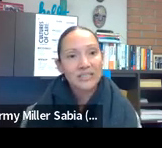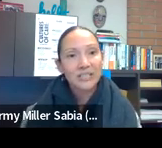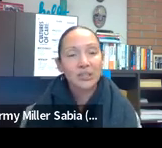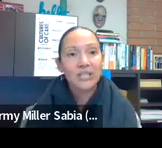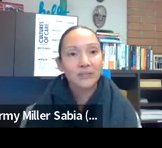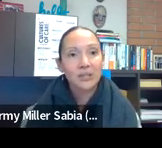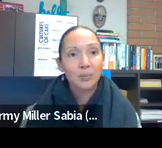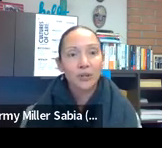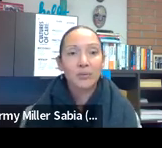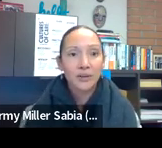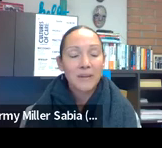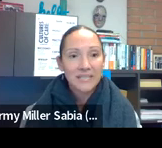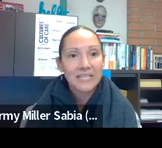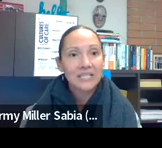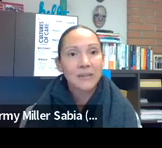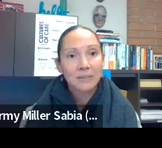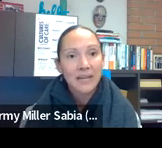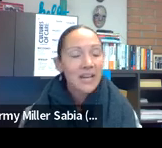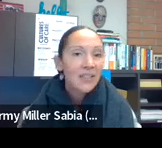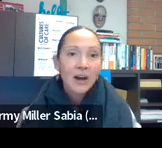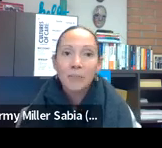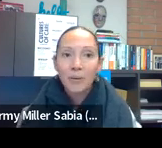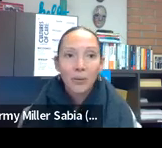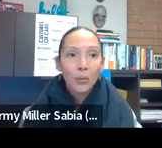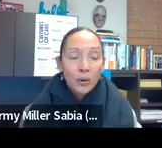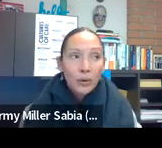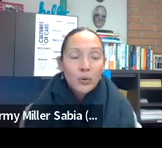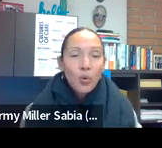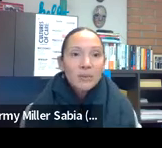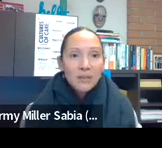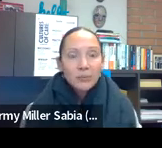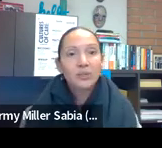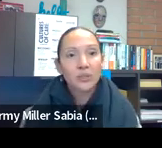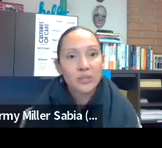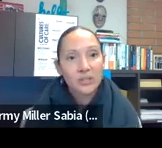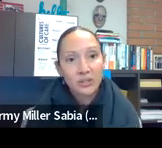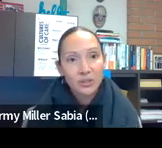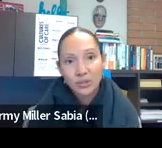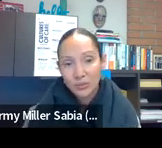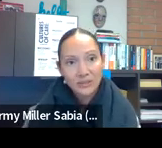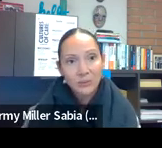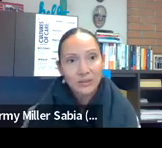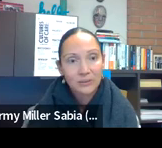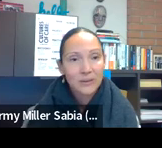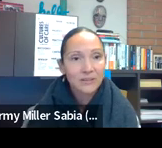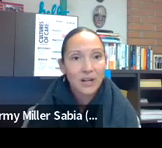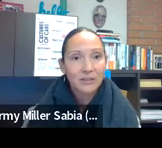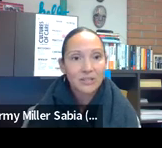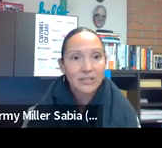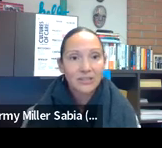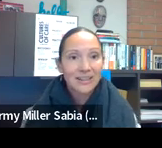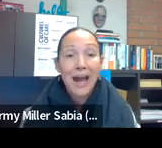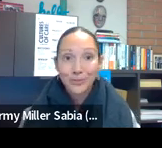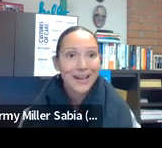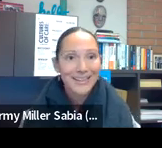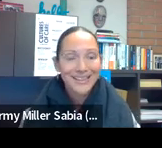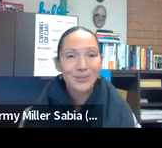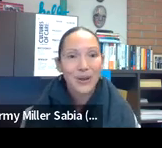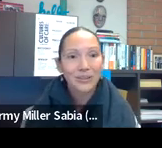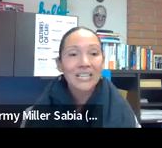Holistically, you're looking for support around basic needs being met we want to be a resource to students within our respective colleges and in outside as well.